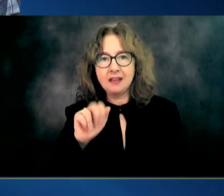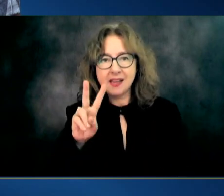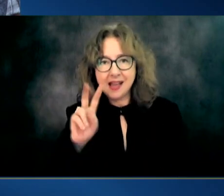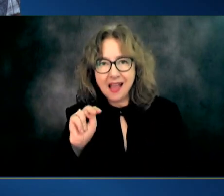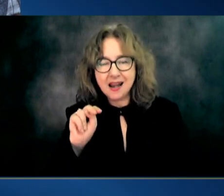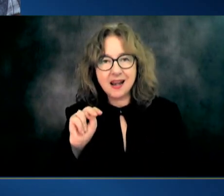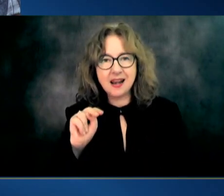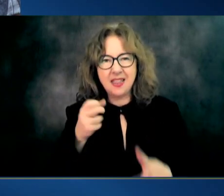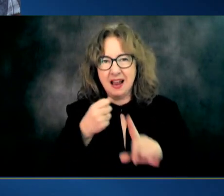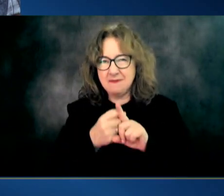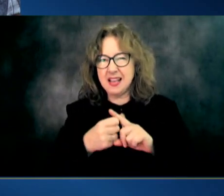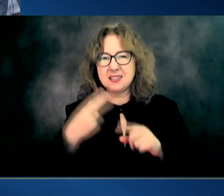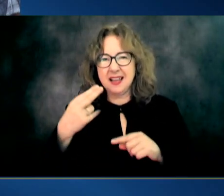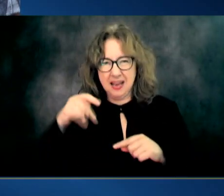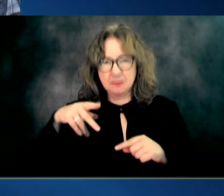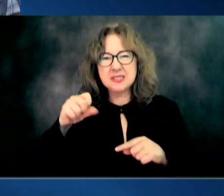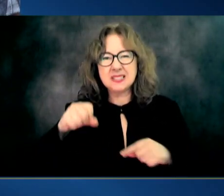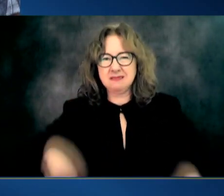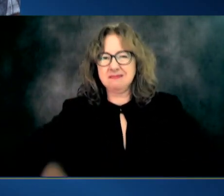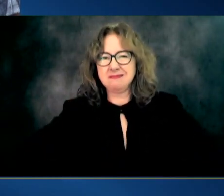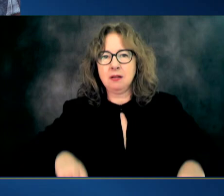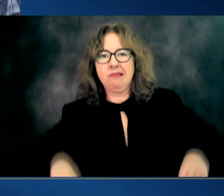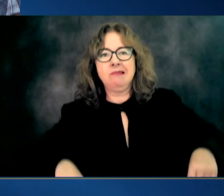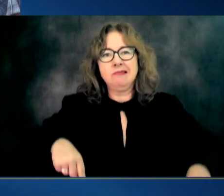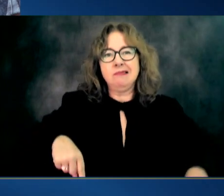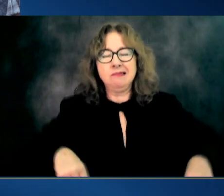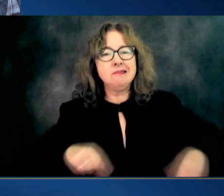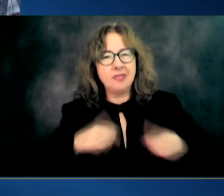which is quite common, and you move through the world differently,